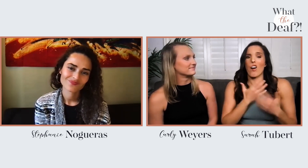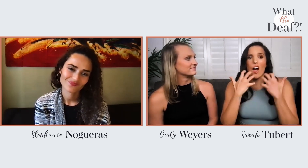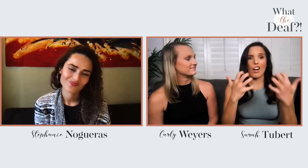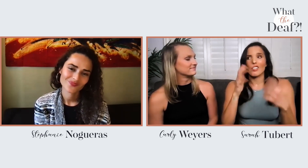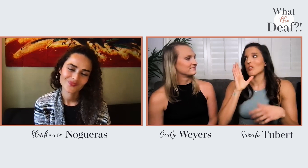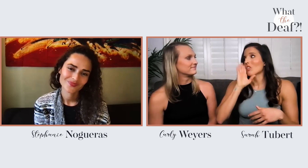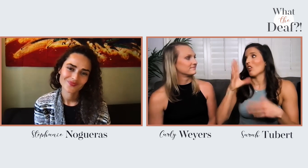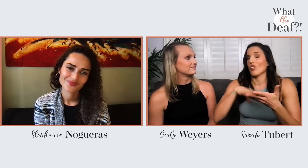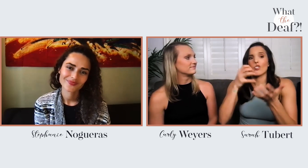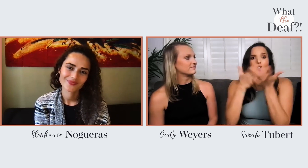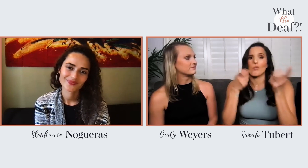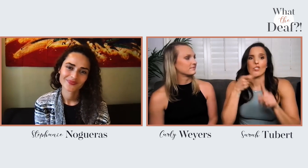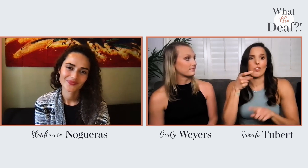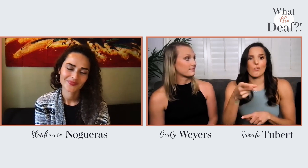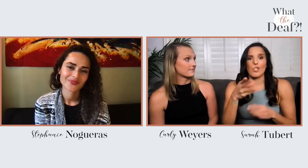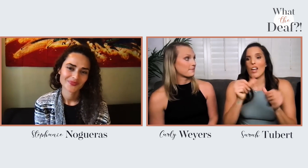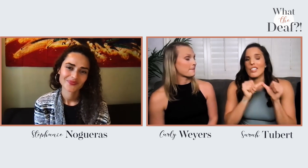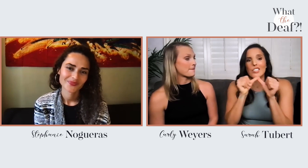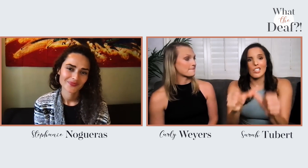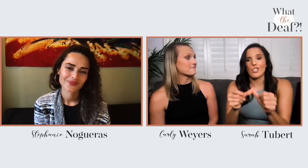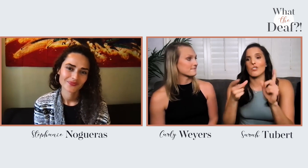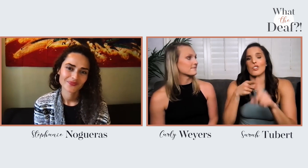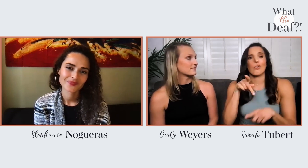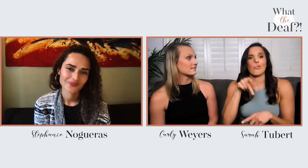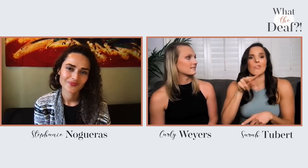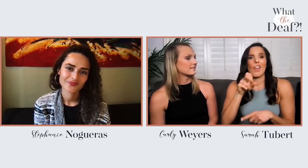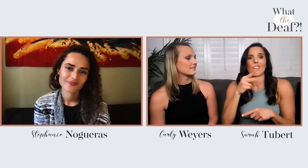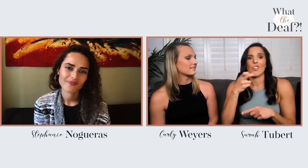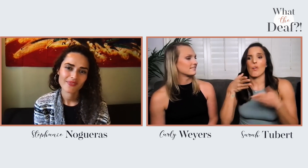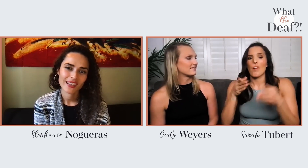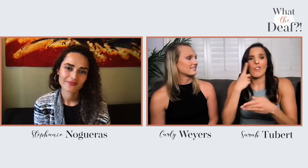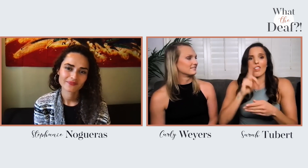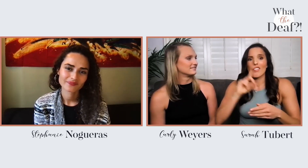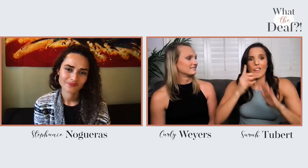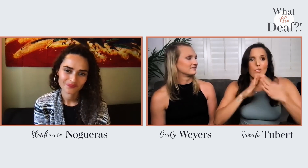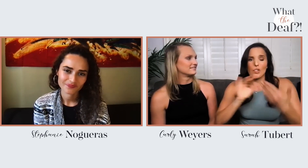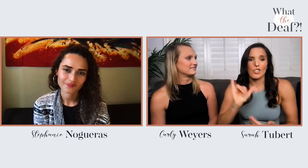Our audience will learn so much from you, so continue to pave the way for the Deaf community as well.